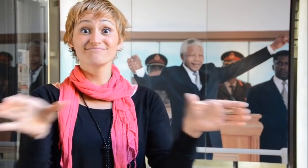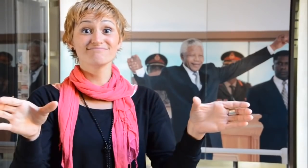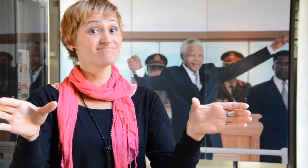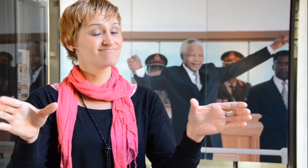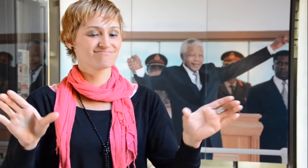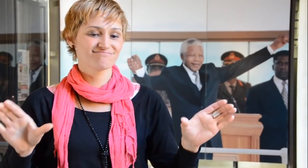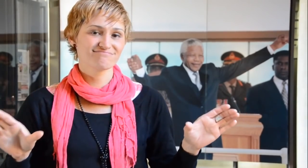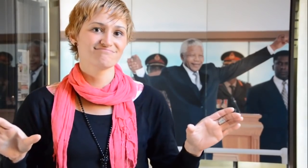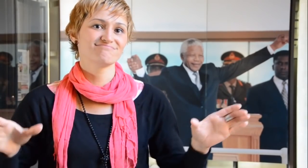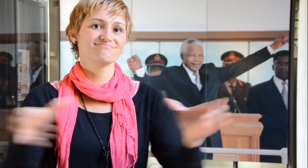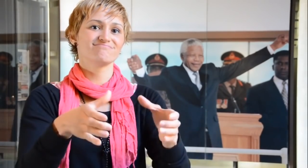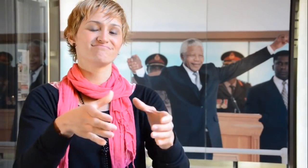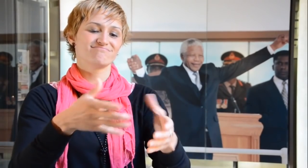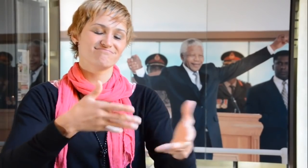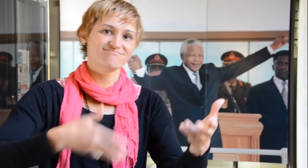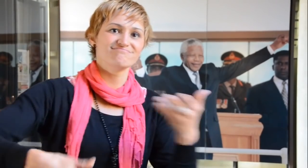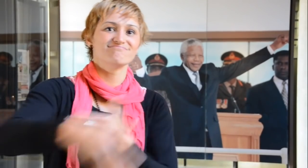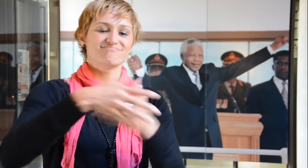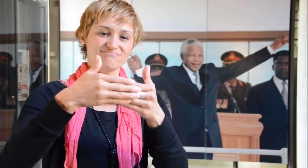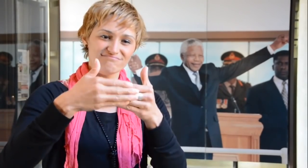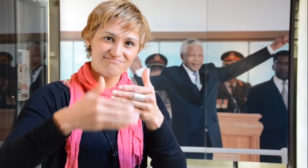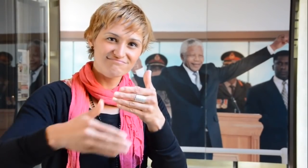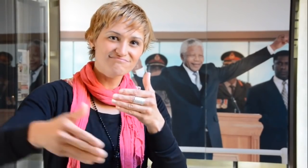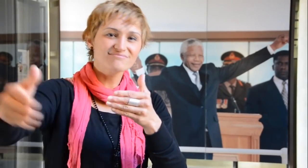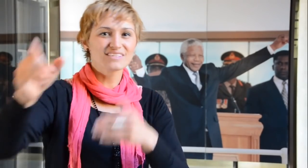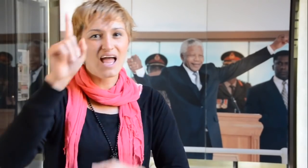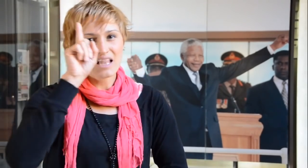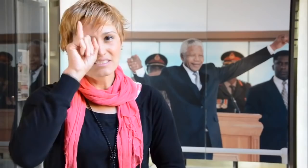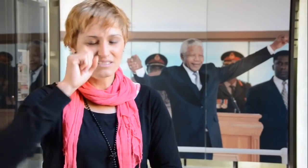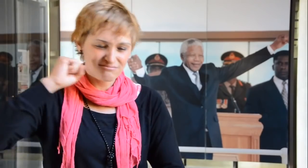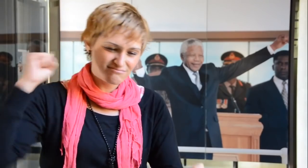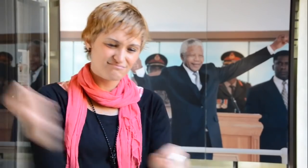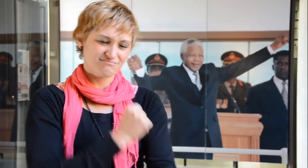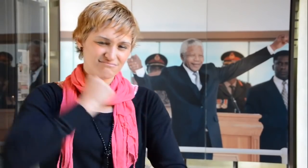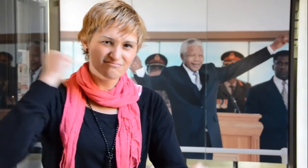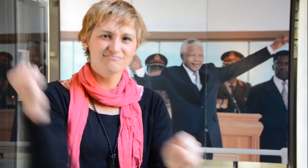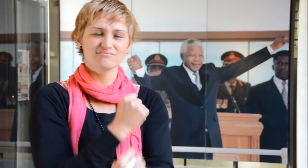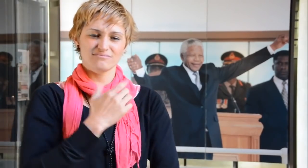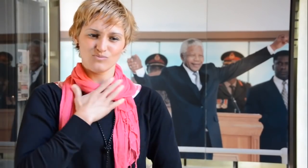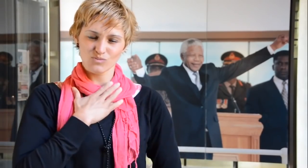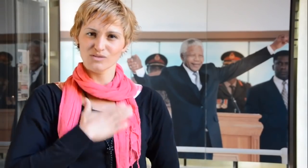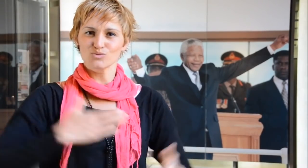Apartheid then ended there.